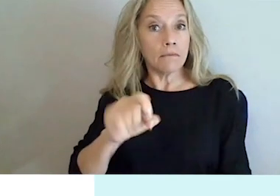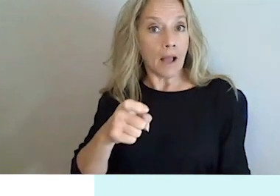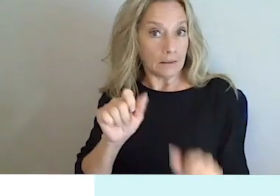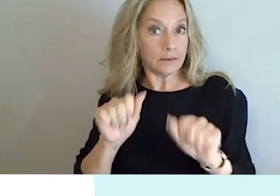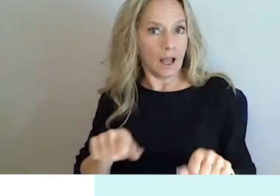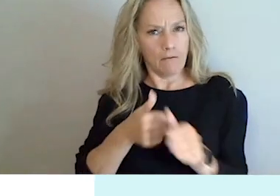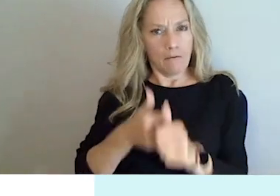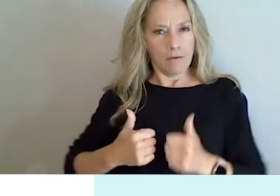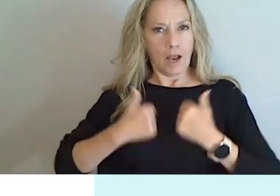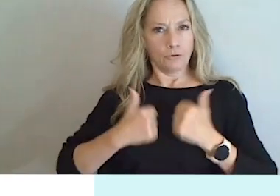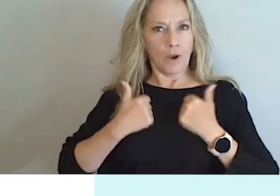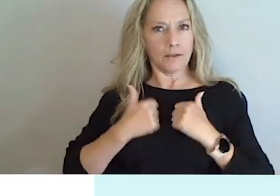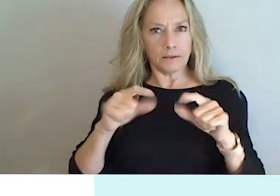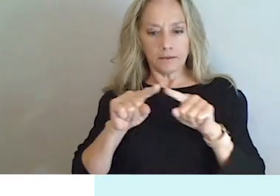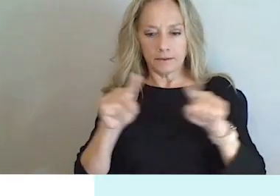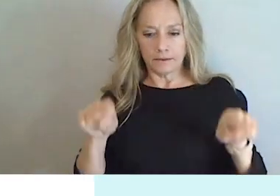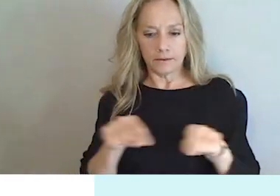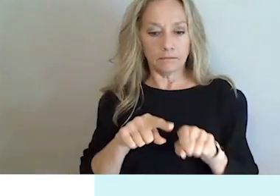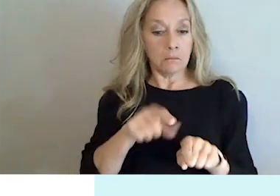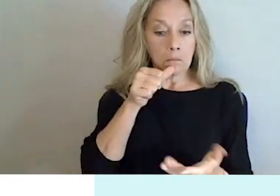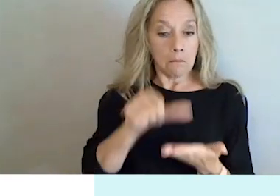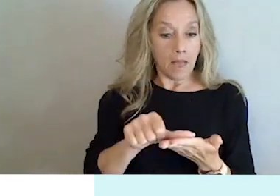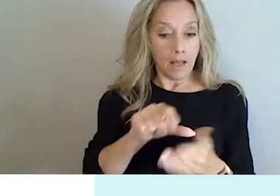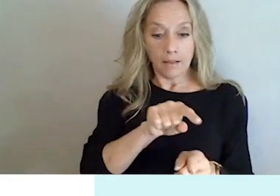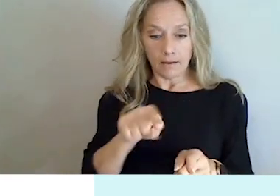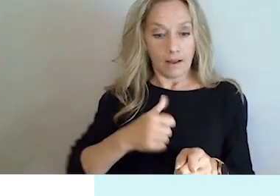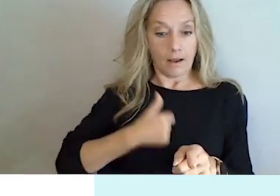part of your packet titled "Mail or Fax completed renewal packet."